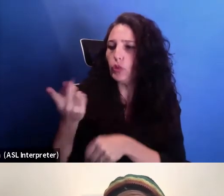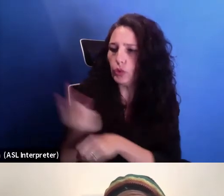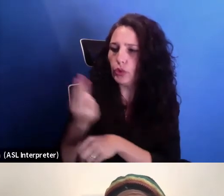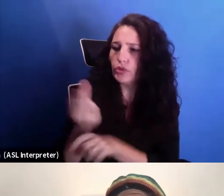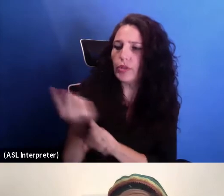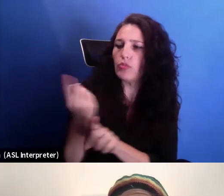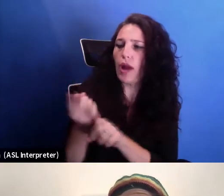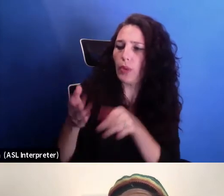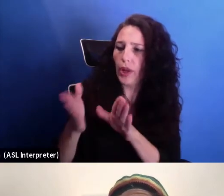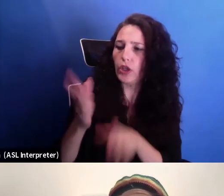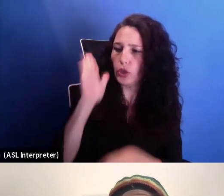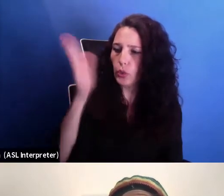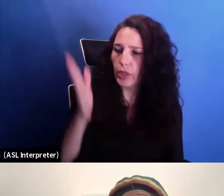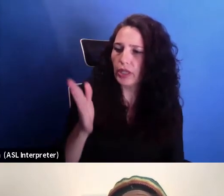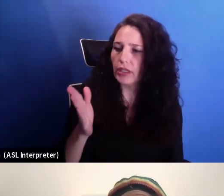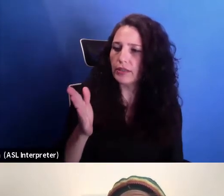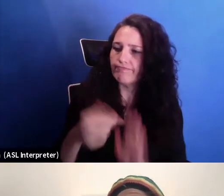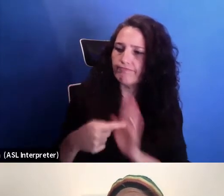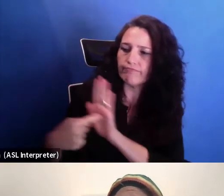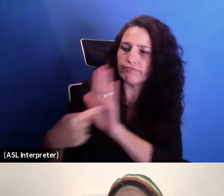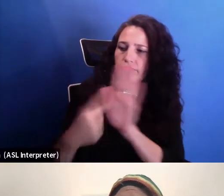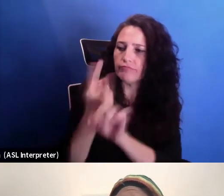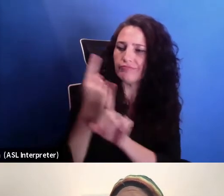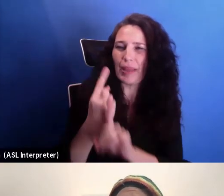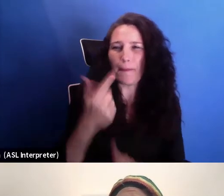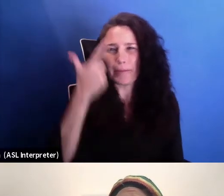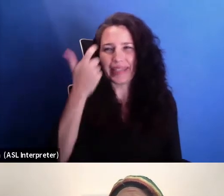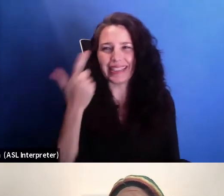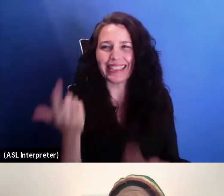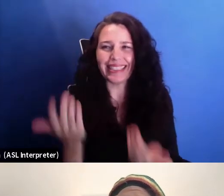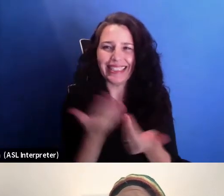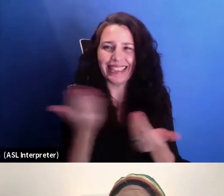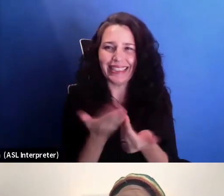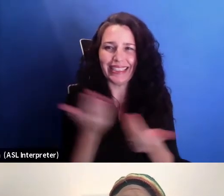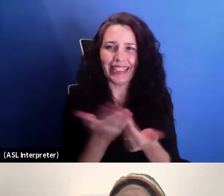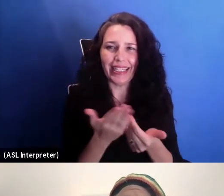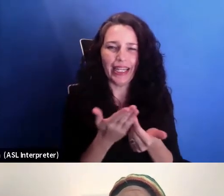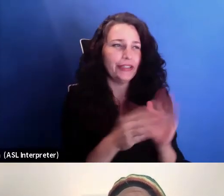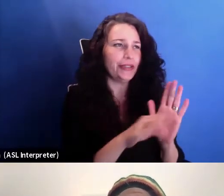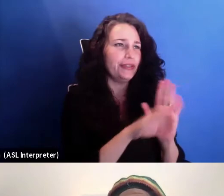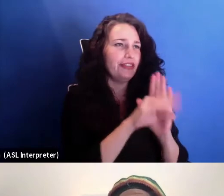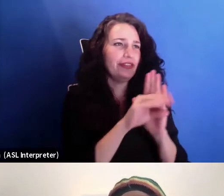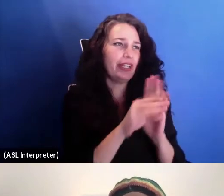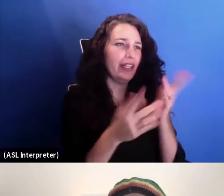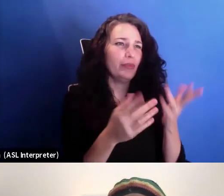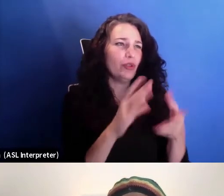It's so easy to take a story like this and turn it into this inspirational story.